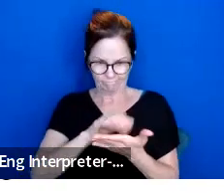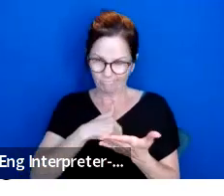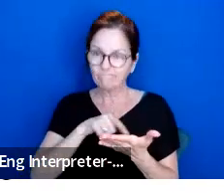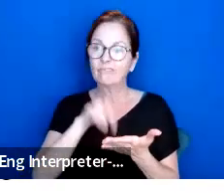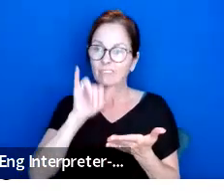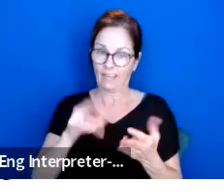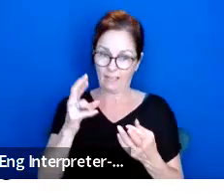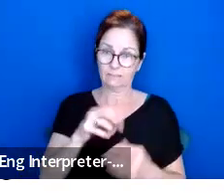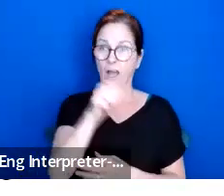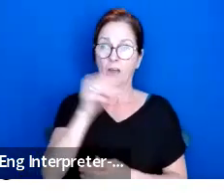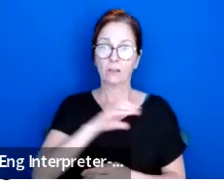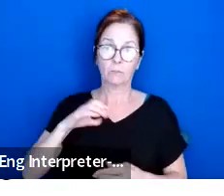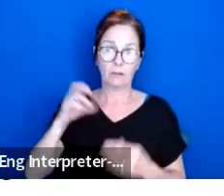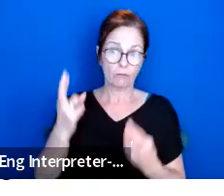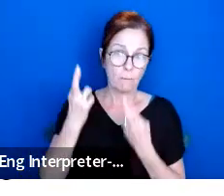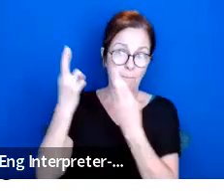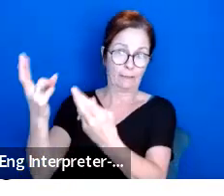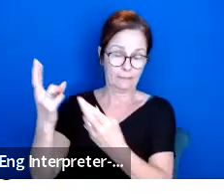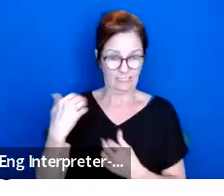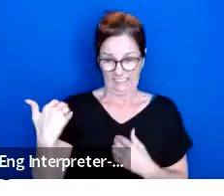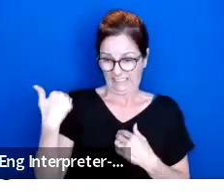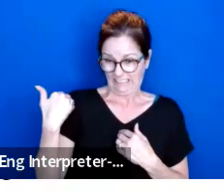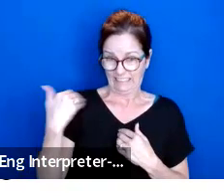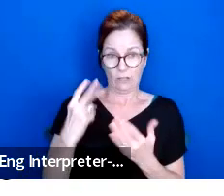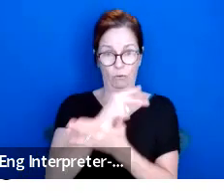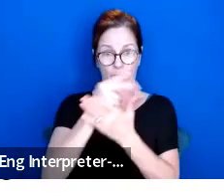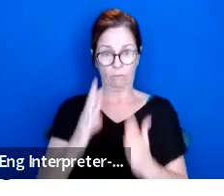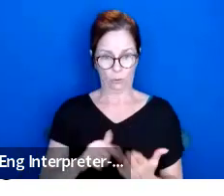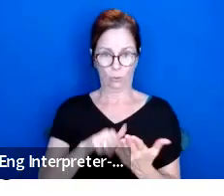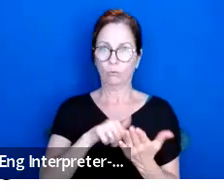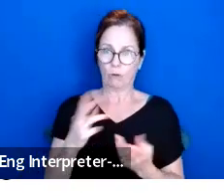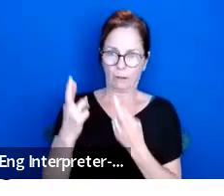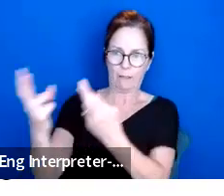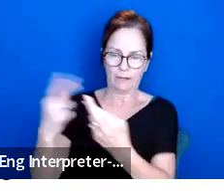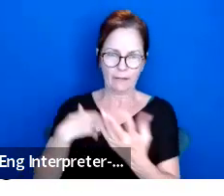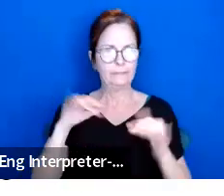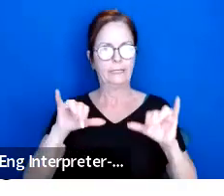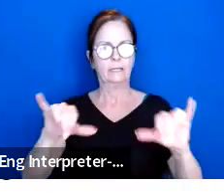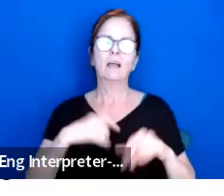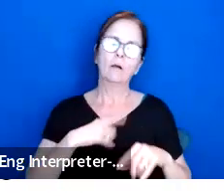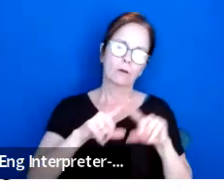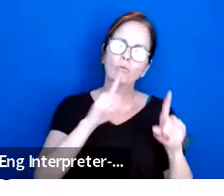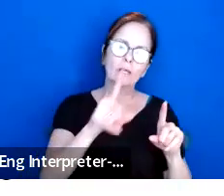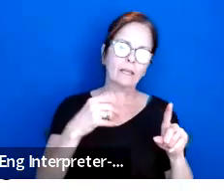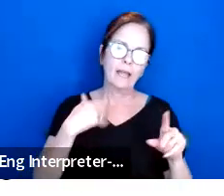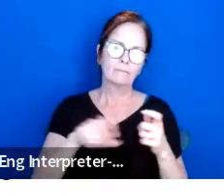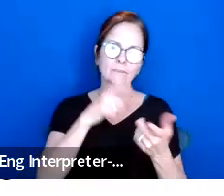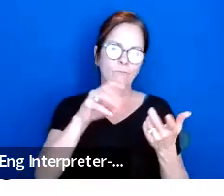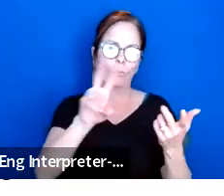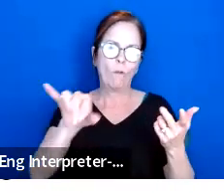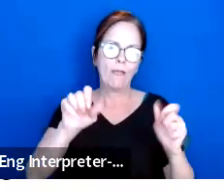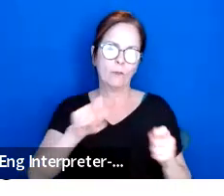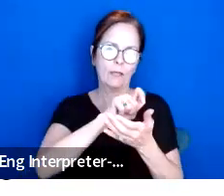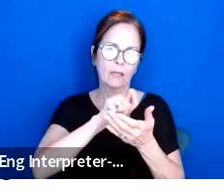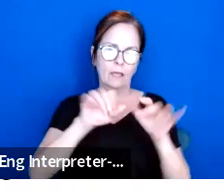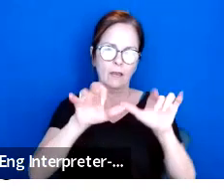In an earlier review and There's a way to write it up for you basically tell them. This must, this must change.